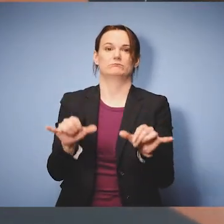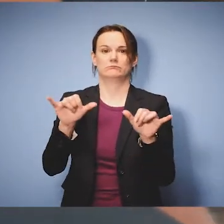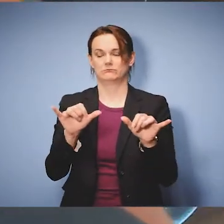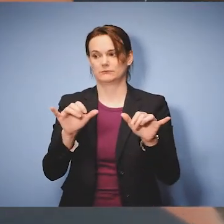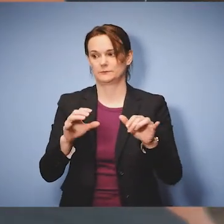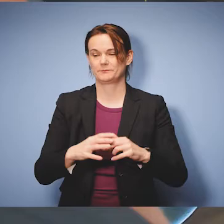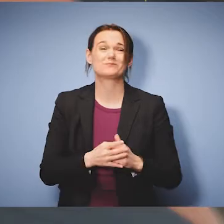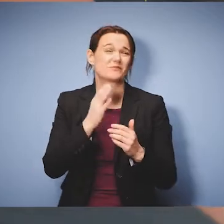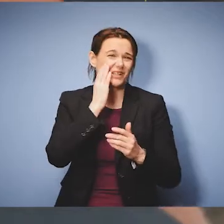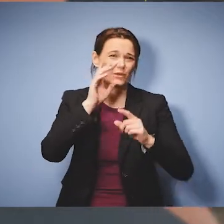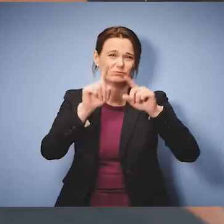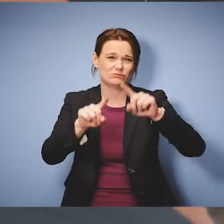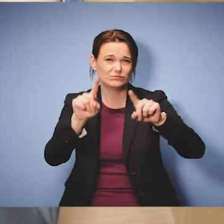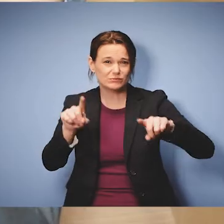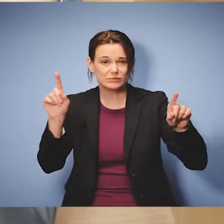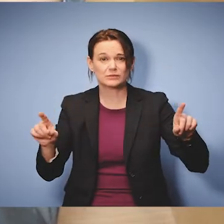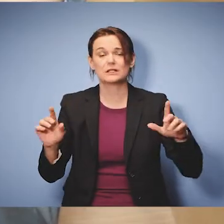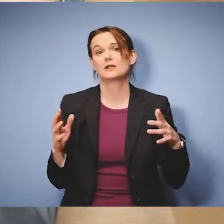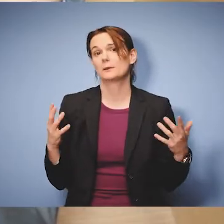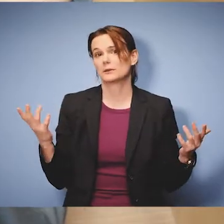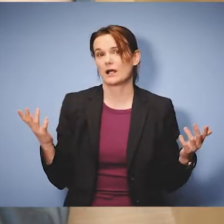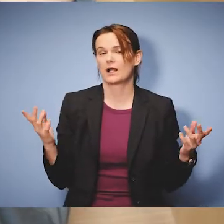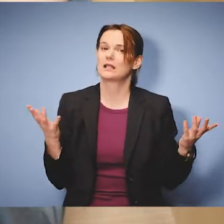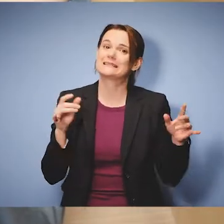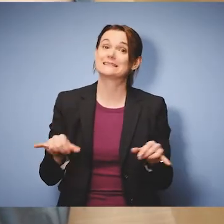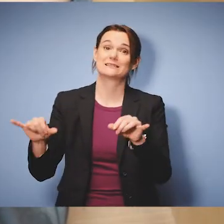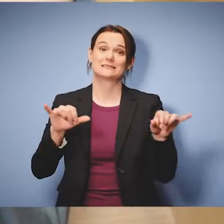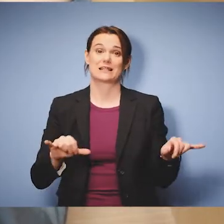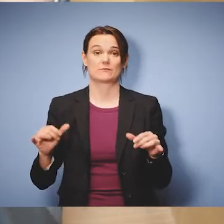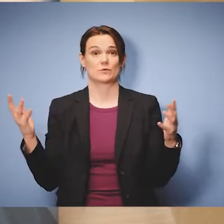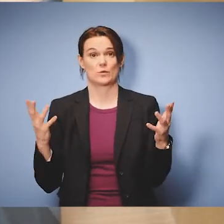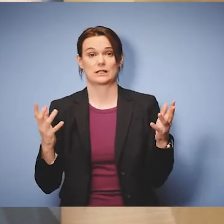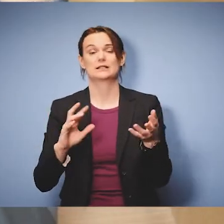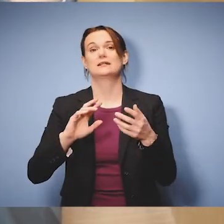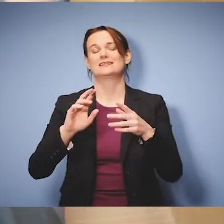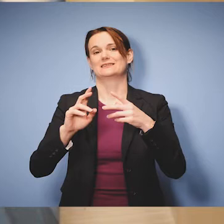So every faucet's slightly different but the basic principle stays the same. We want to get this nice and snug.